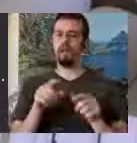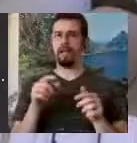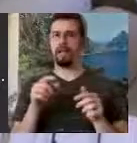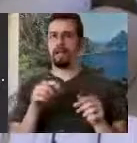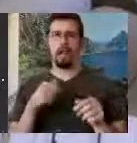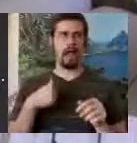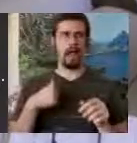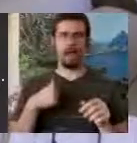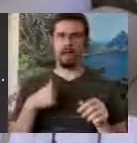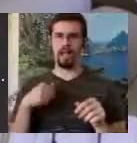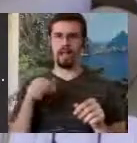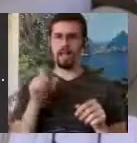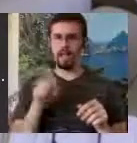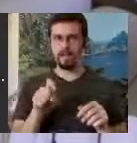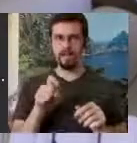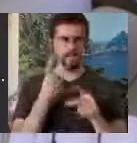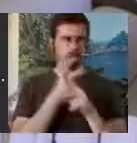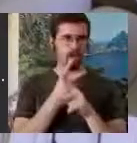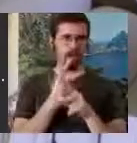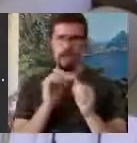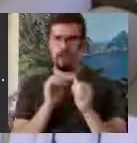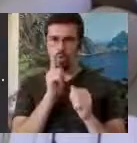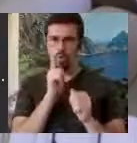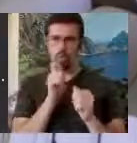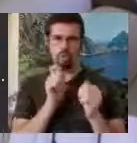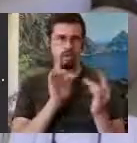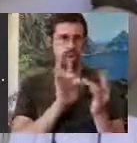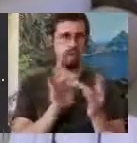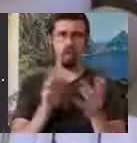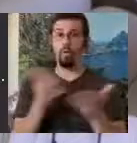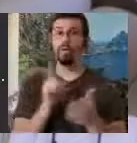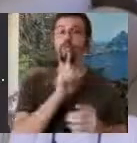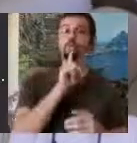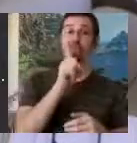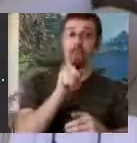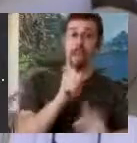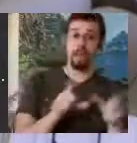language and what was real language and what isn't to make a very long story